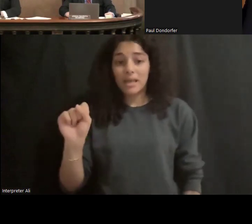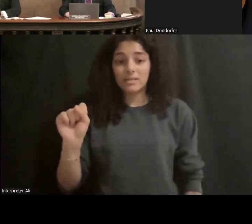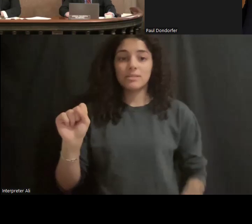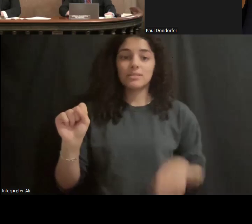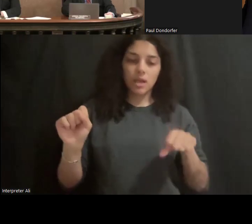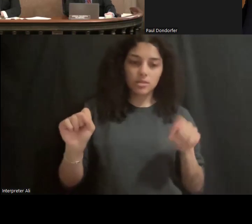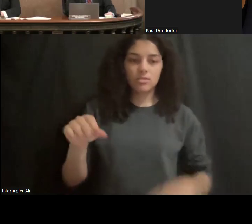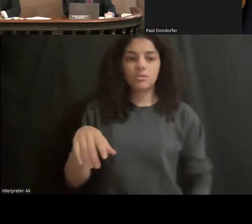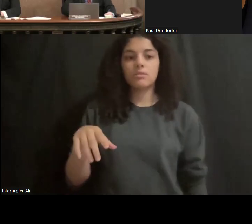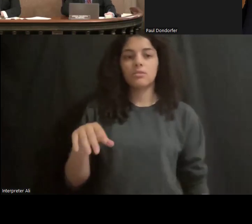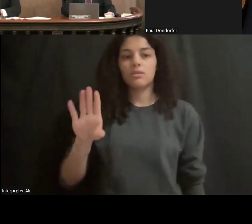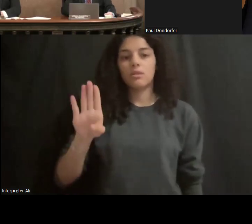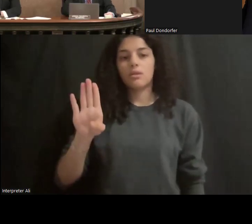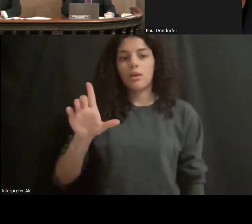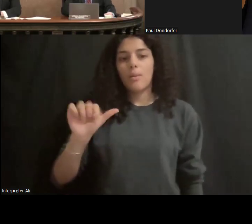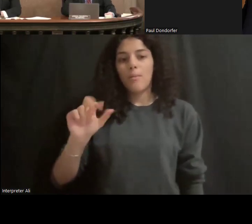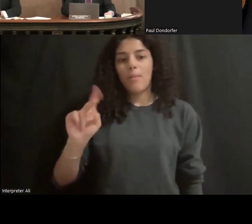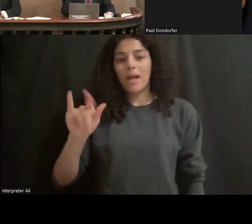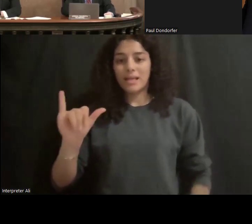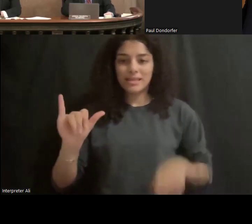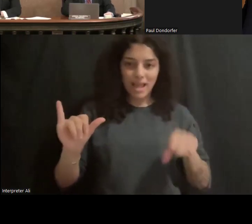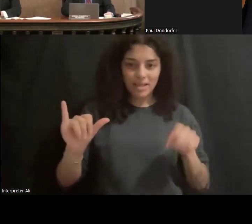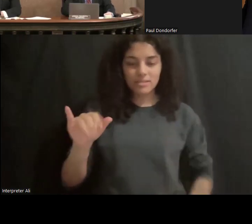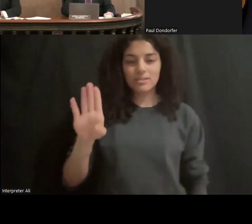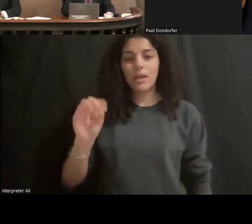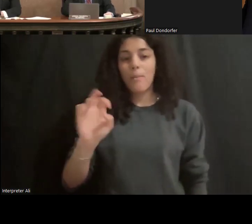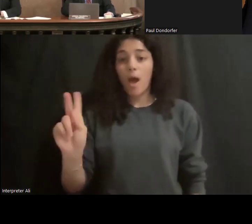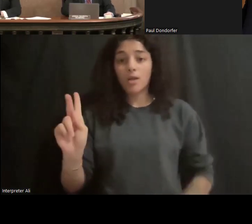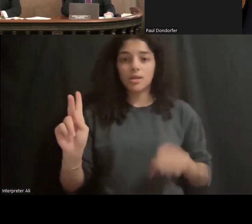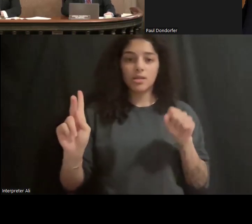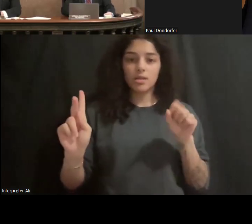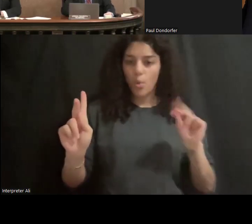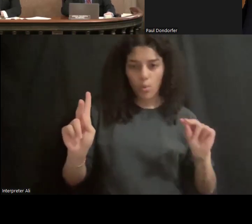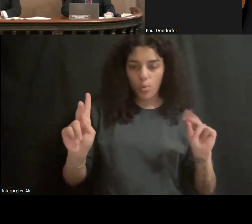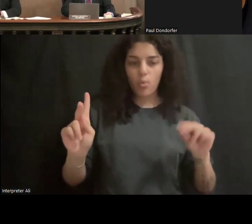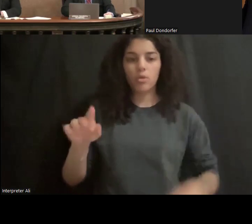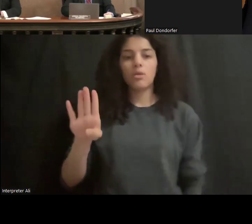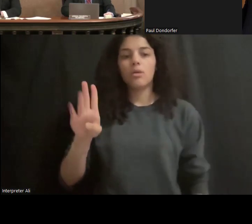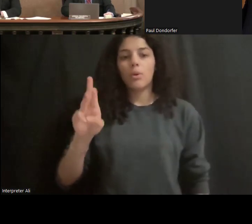Mr Blankley yes Mr Blankley votes yes Miss Bonick Miss Bonick votes no Mr Burgess Mr